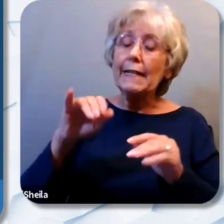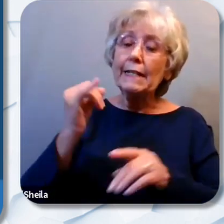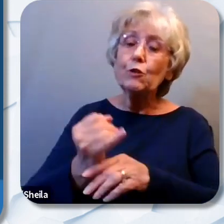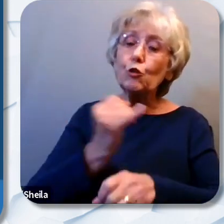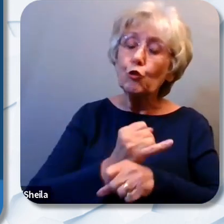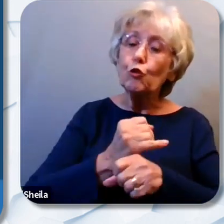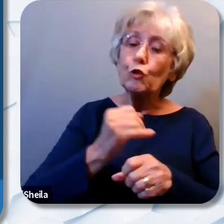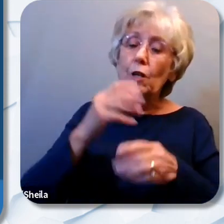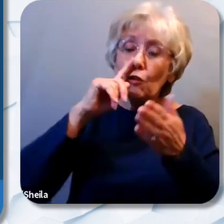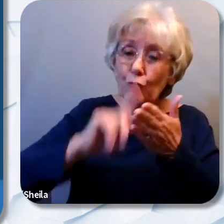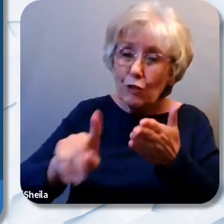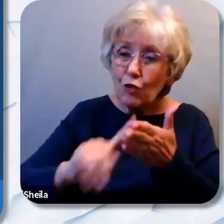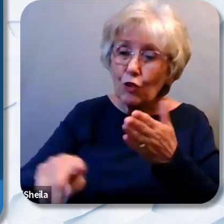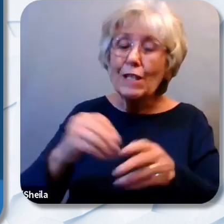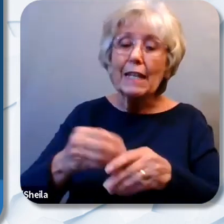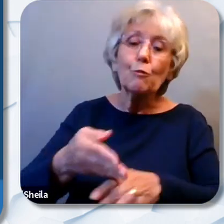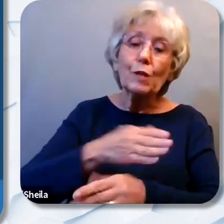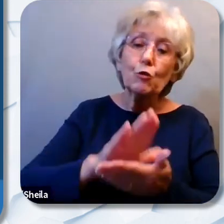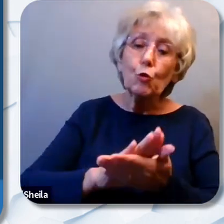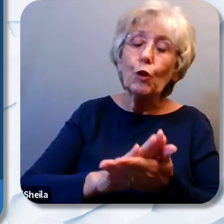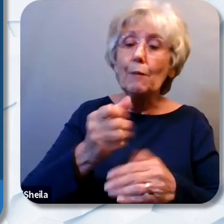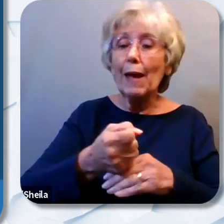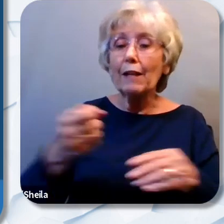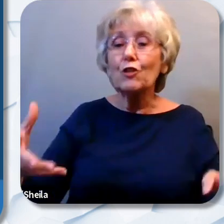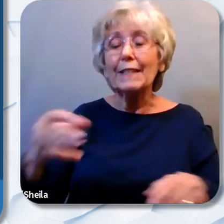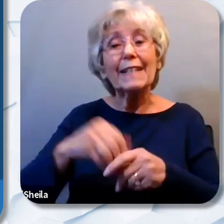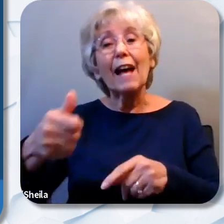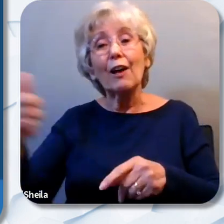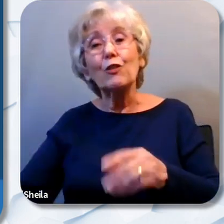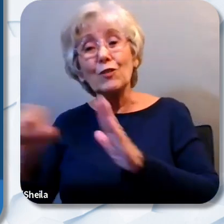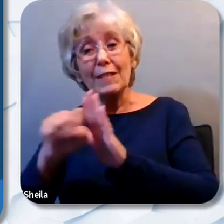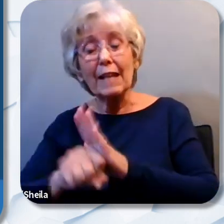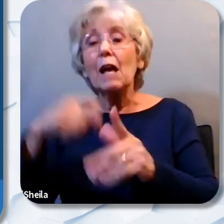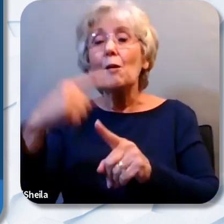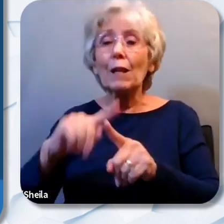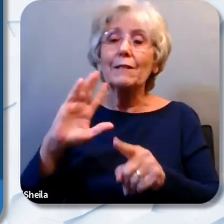preschool expansion and other states, as well as our research on in California is early learning